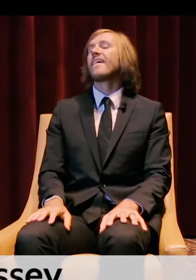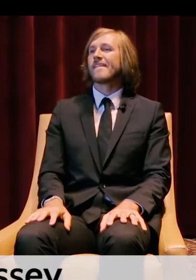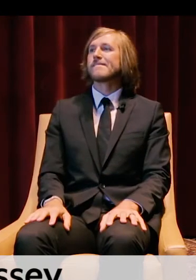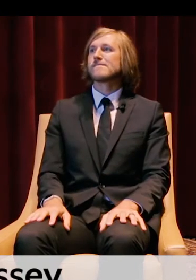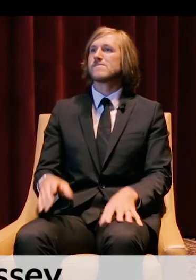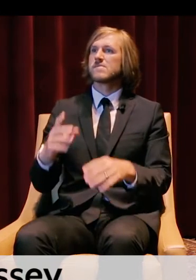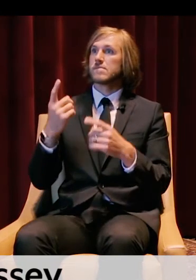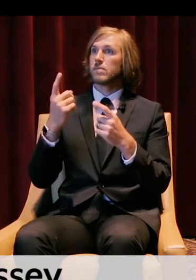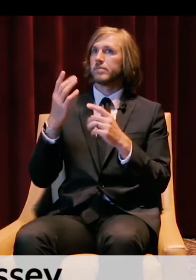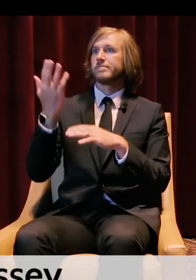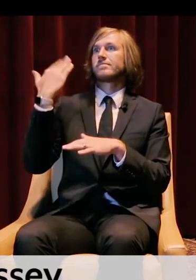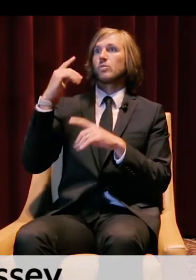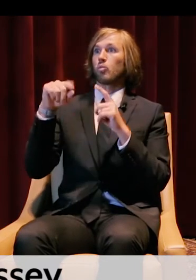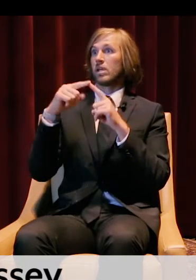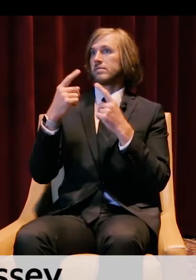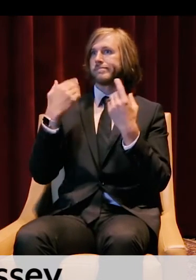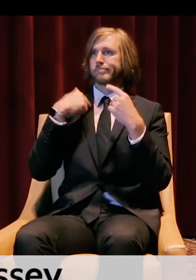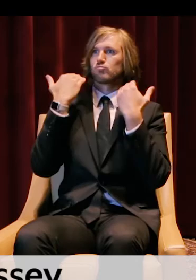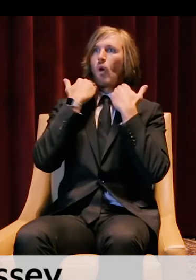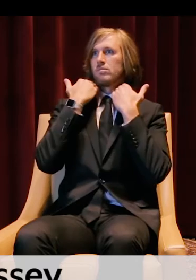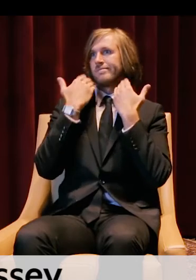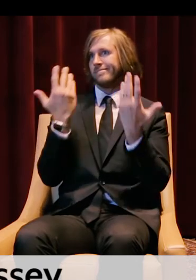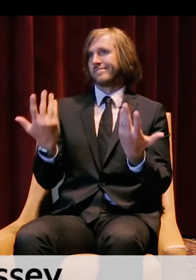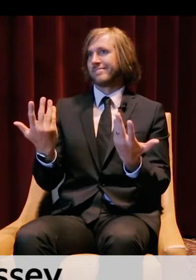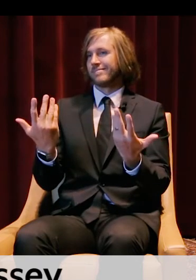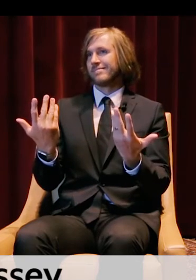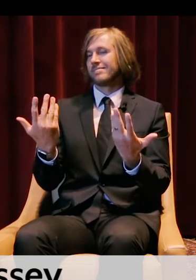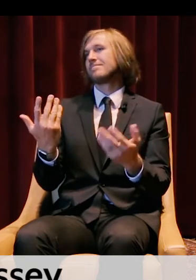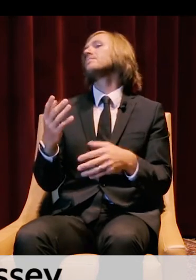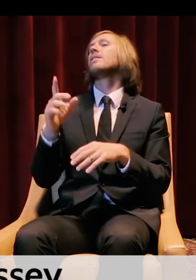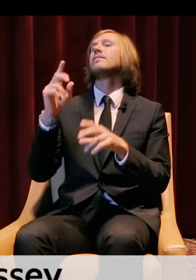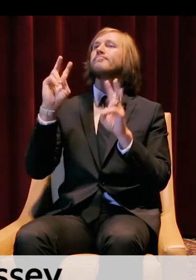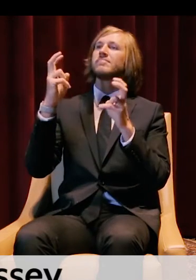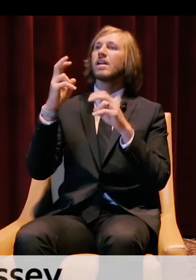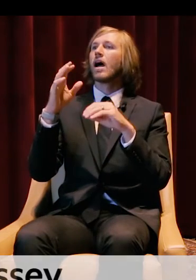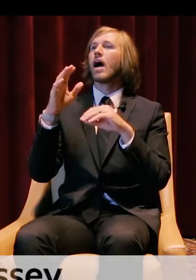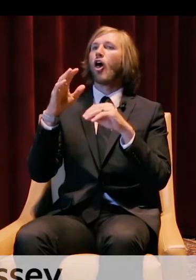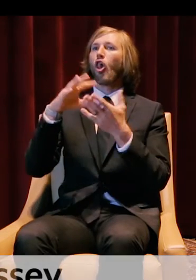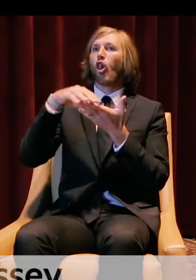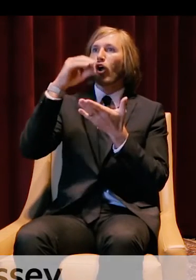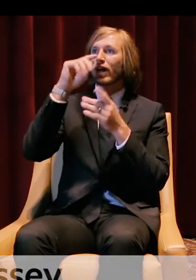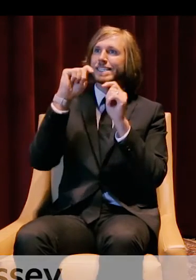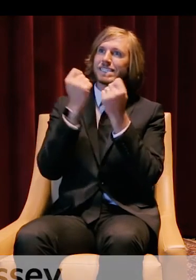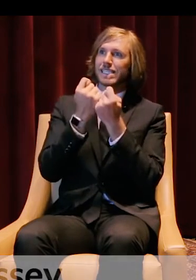when I was flat broke. I had been what you might call on the learning team, and,